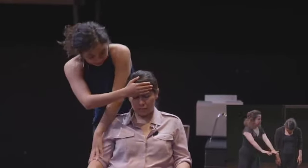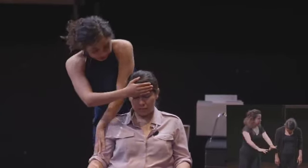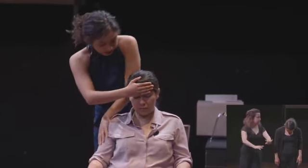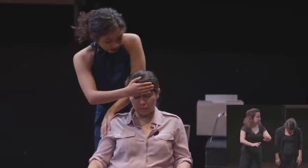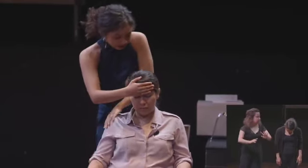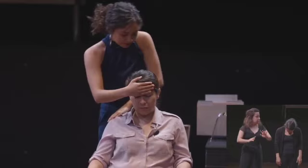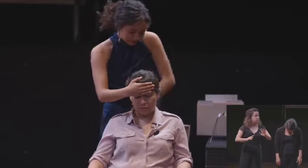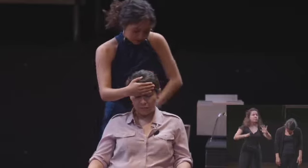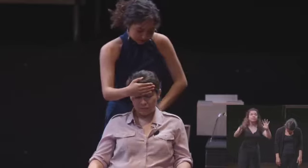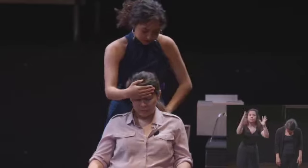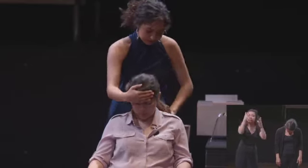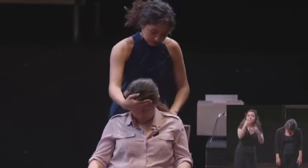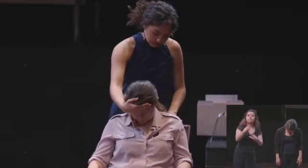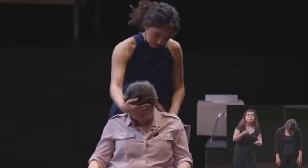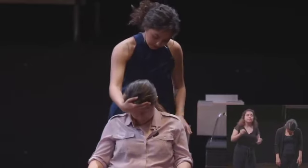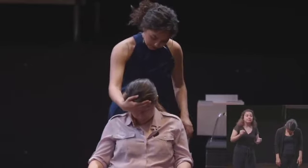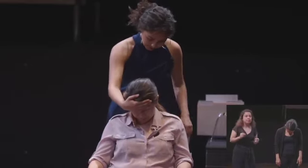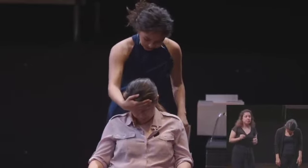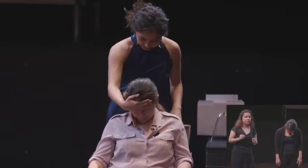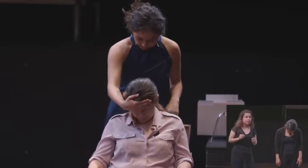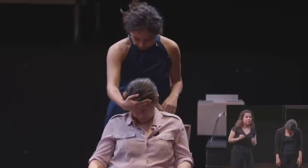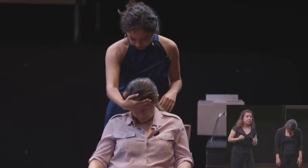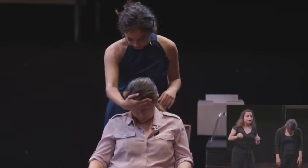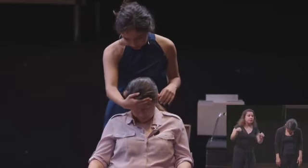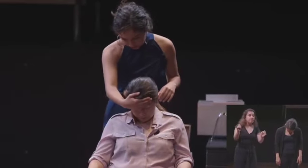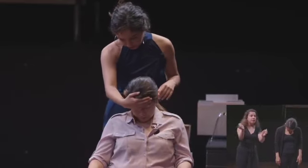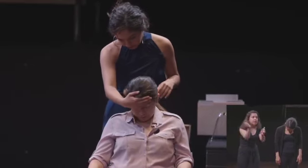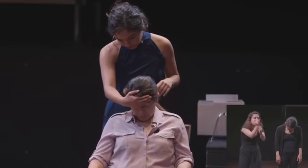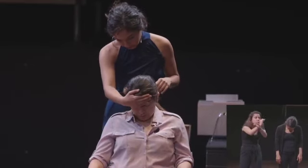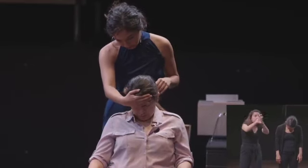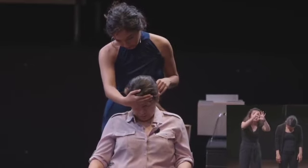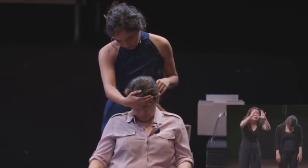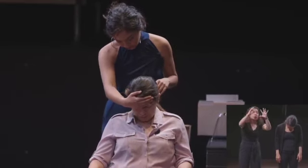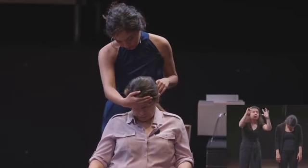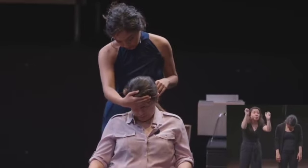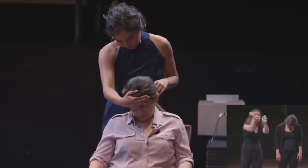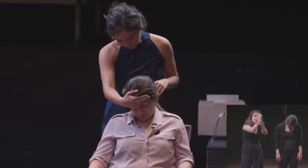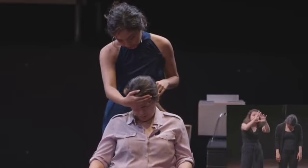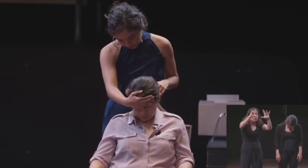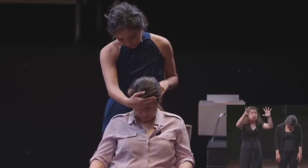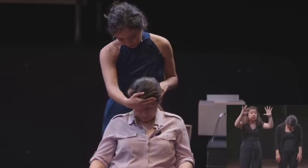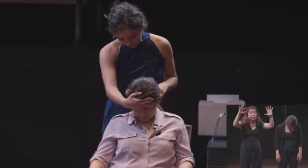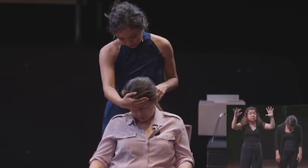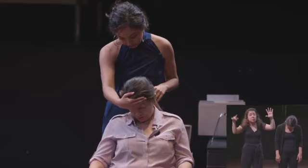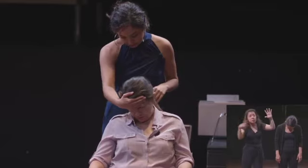And you just sleep. Deeper. Deeper. Deeper.